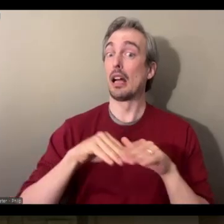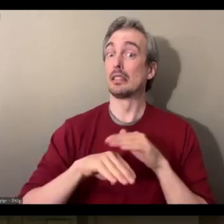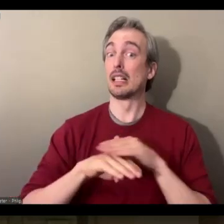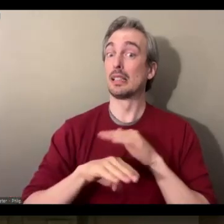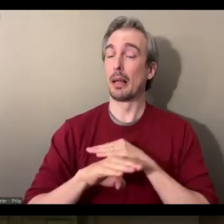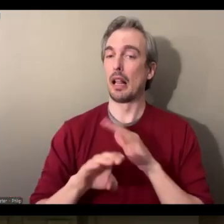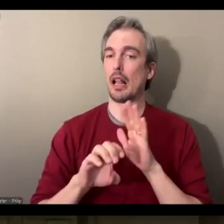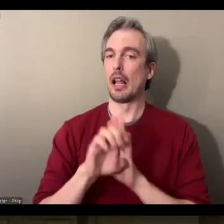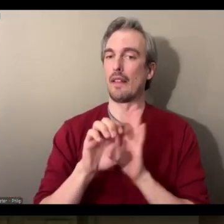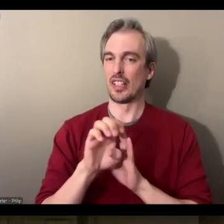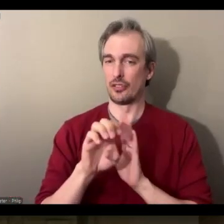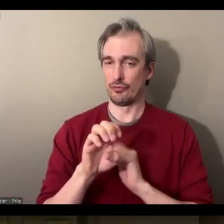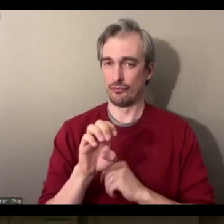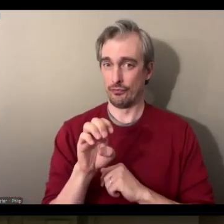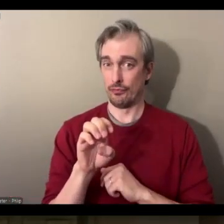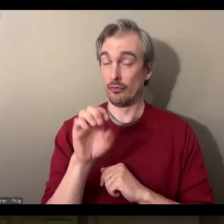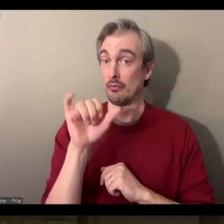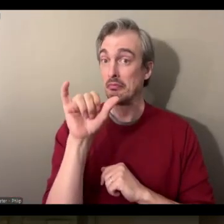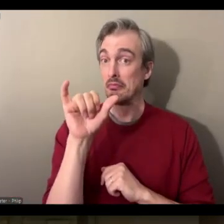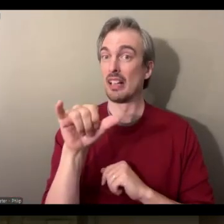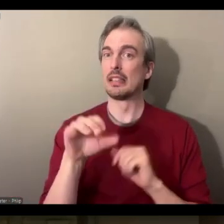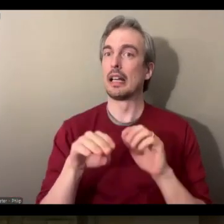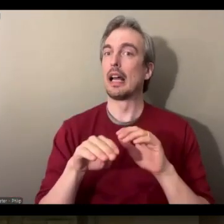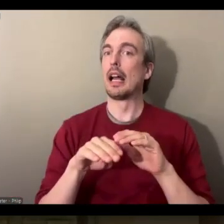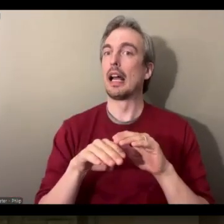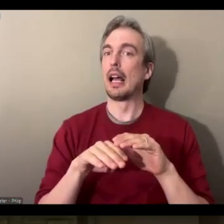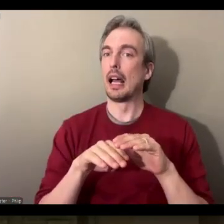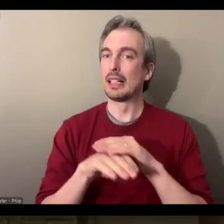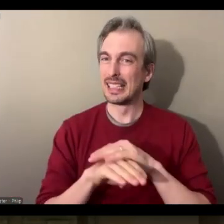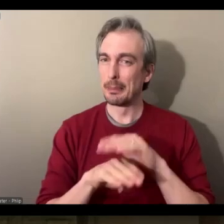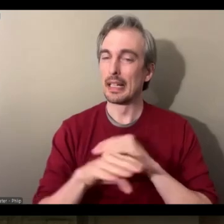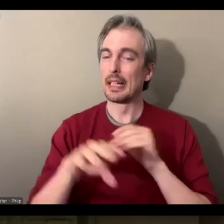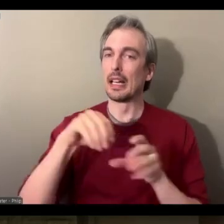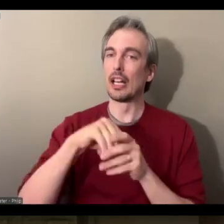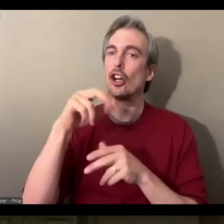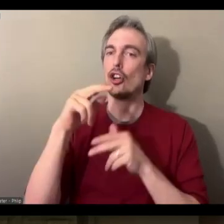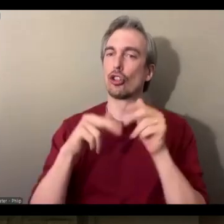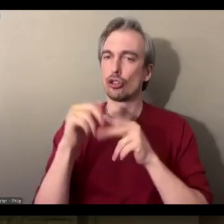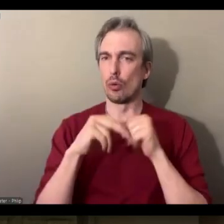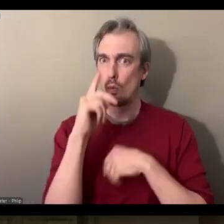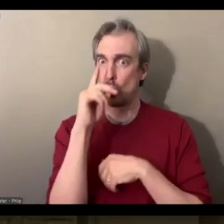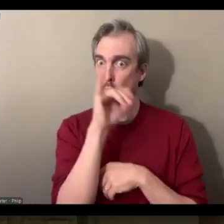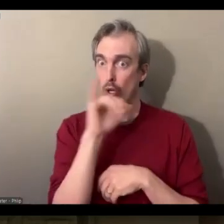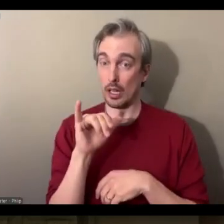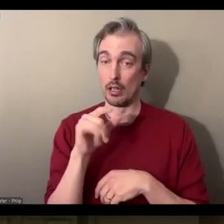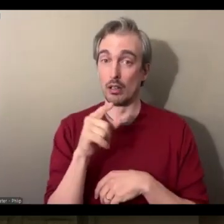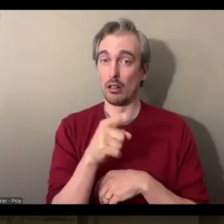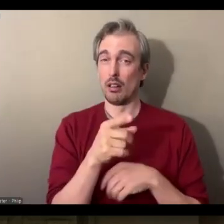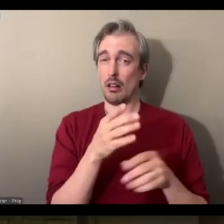It is planned years and years in advance. It's very expensive. It sometimes even gets sponsors,